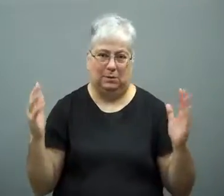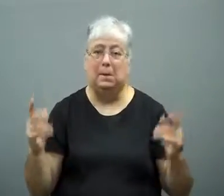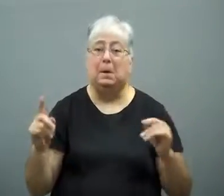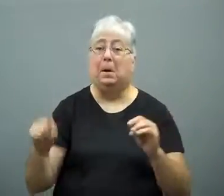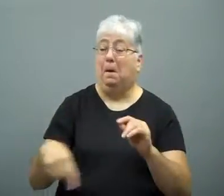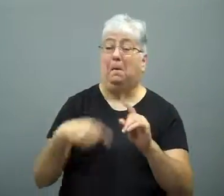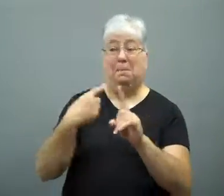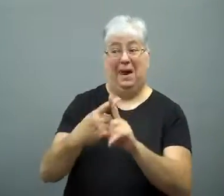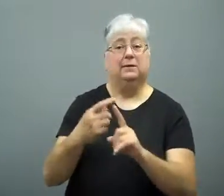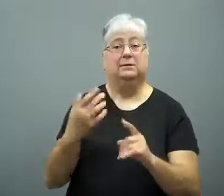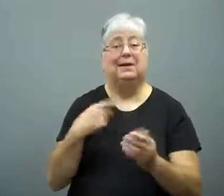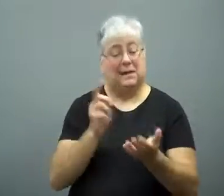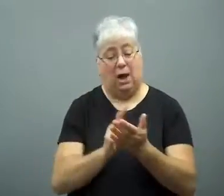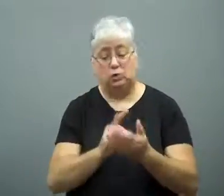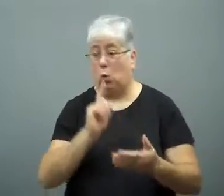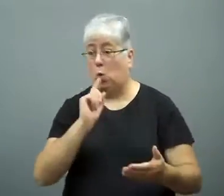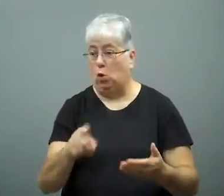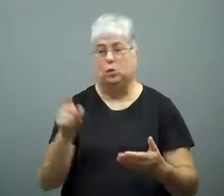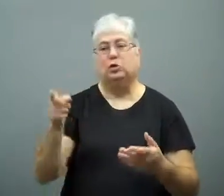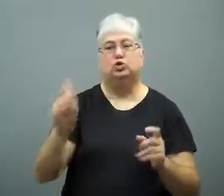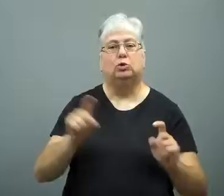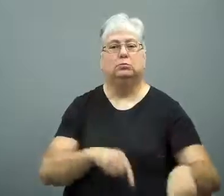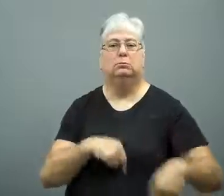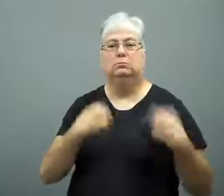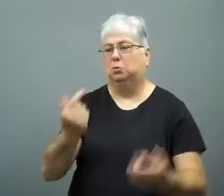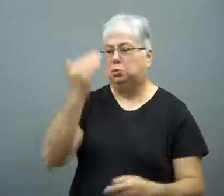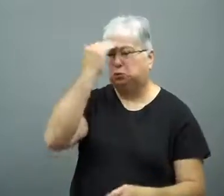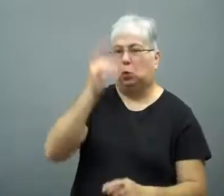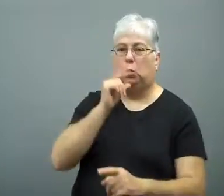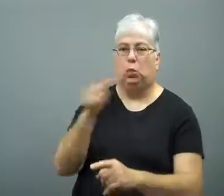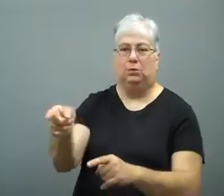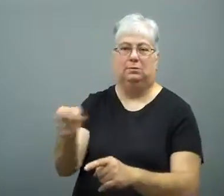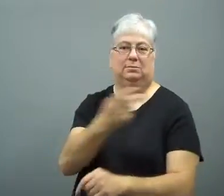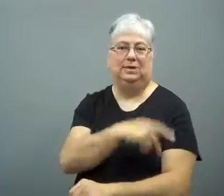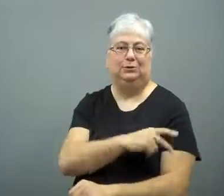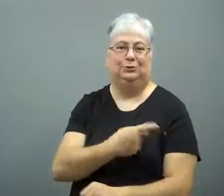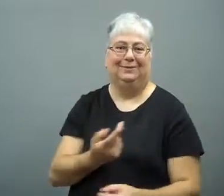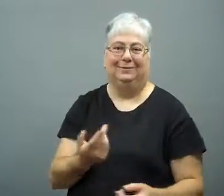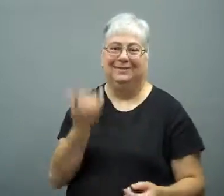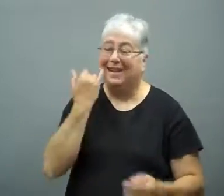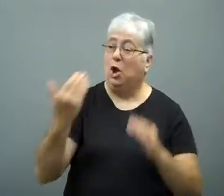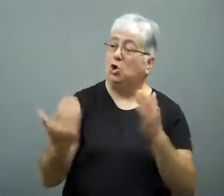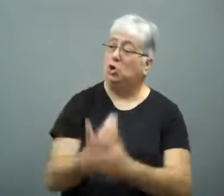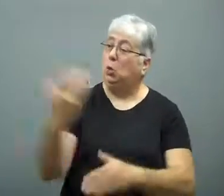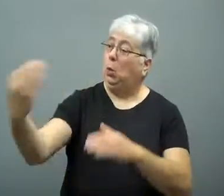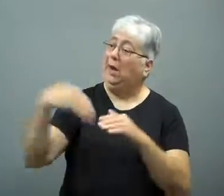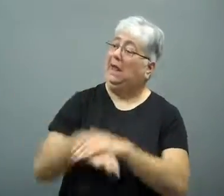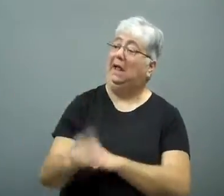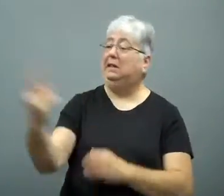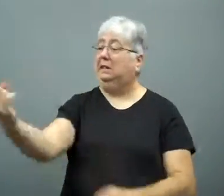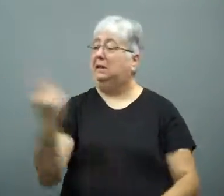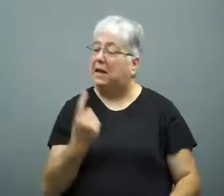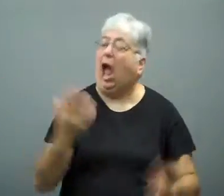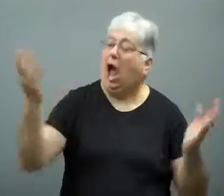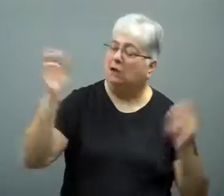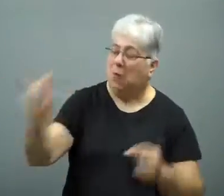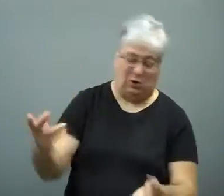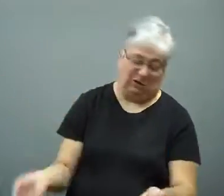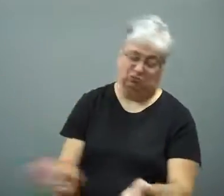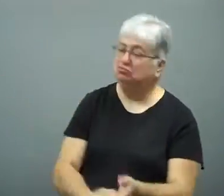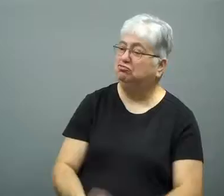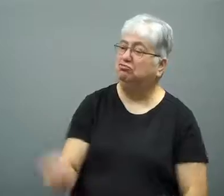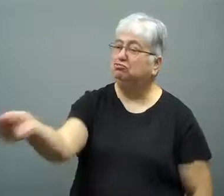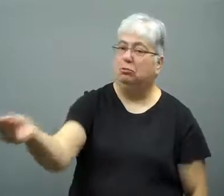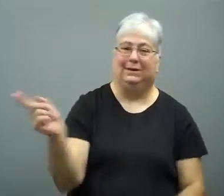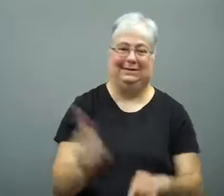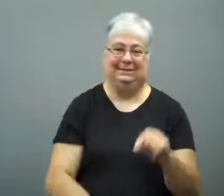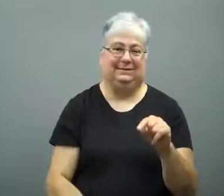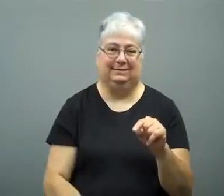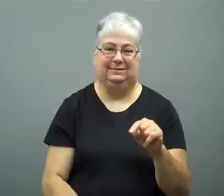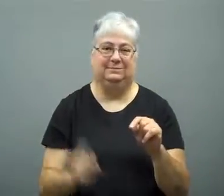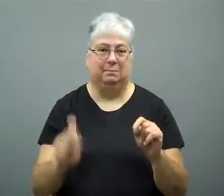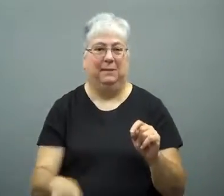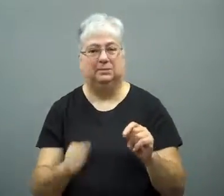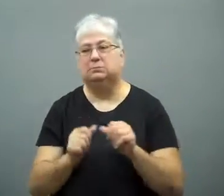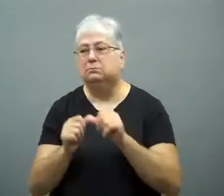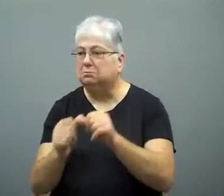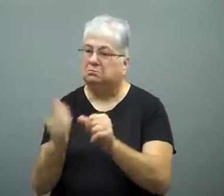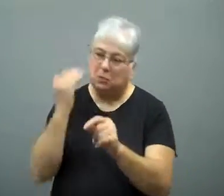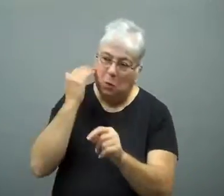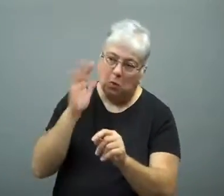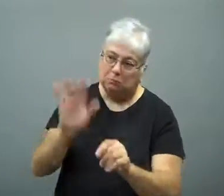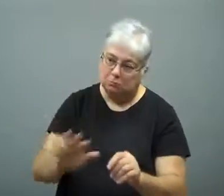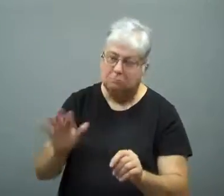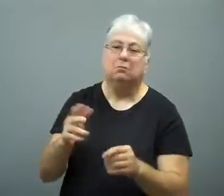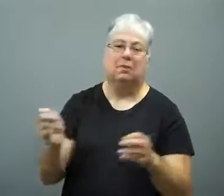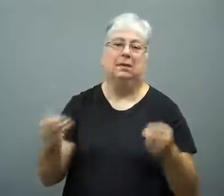In addition, it has to be a long-standing patient.